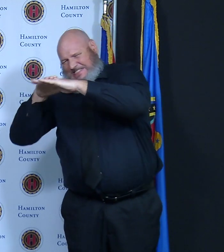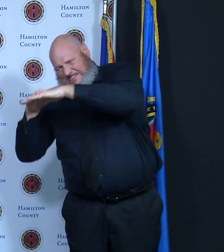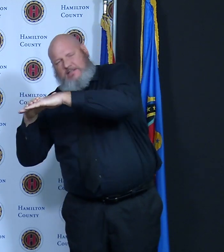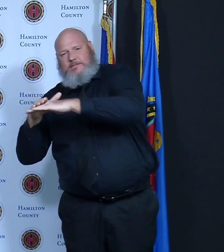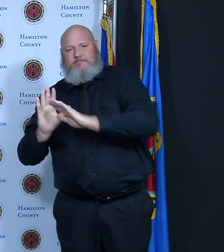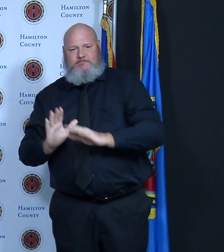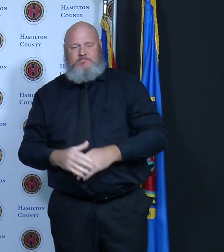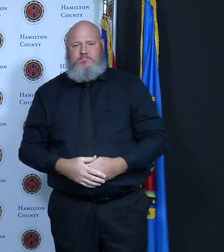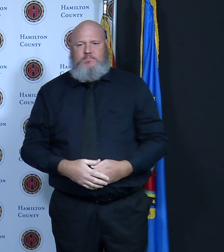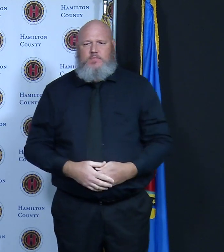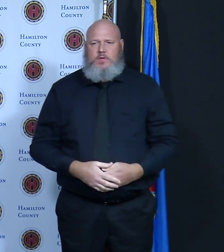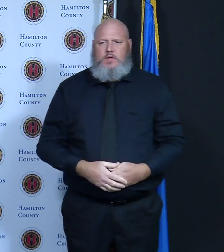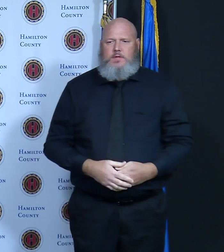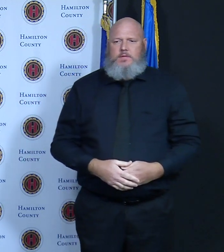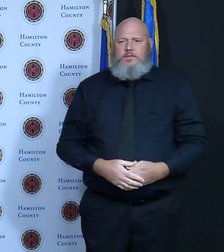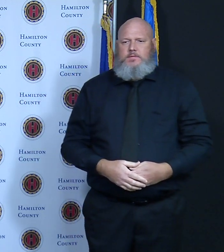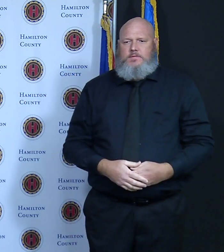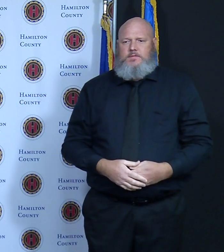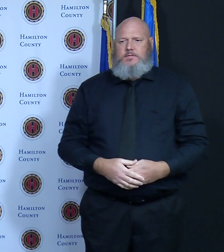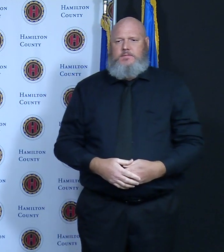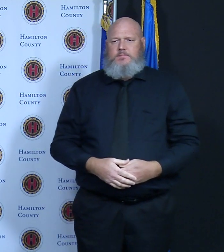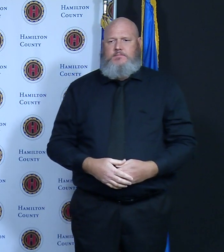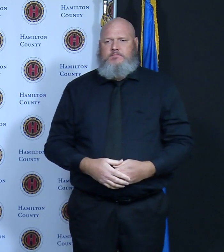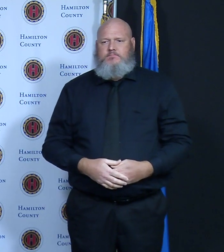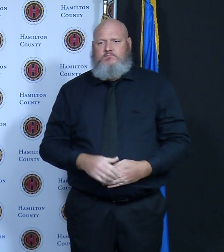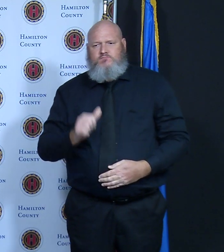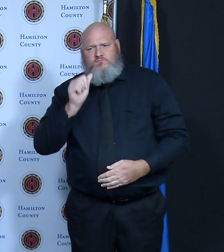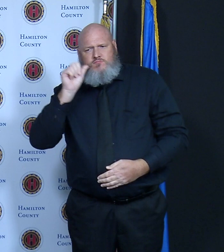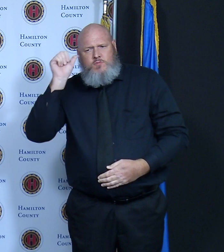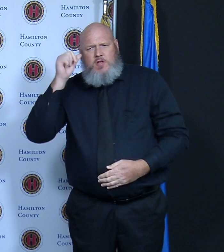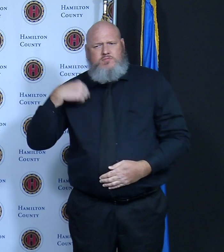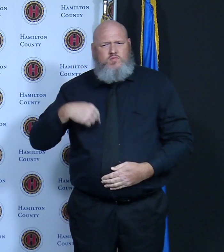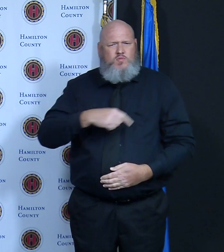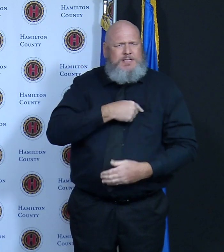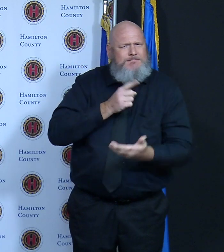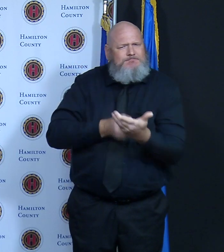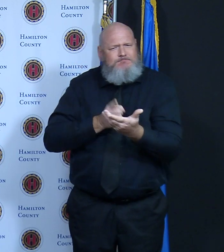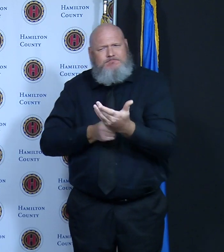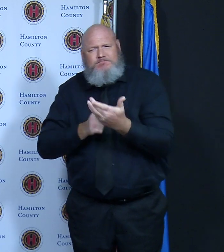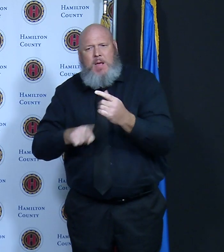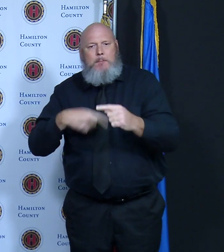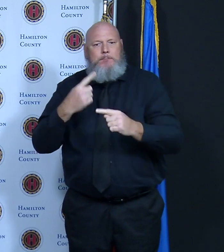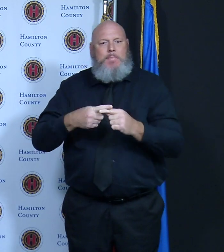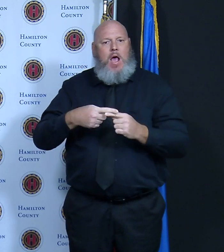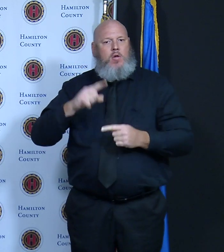yesterday about the stay at home order and how we in Hamilton County are